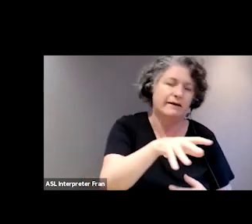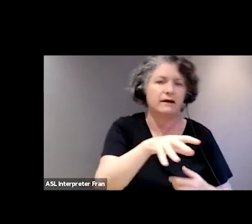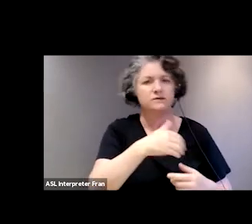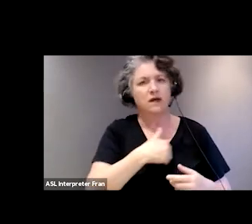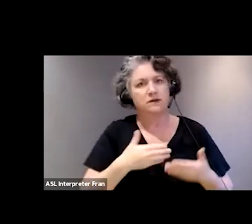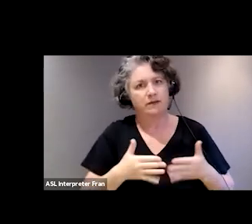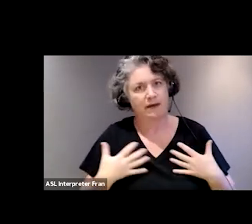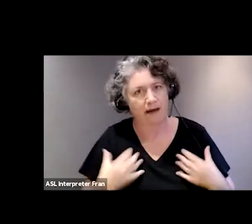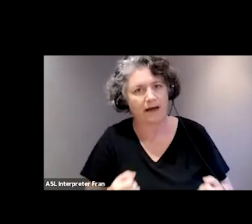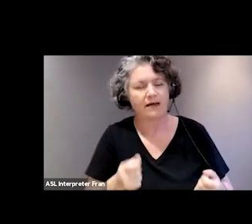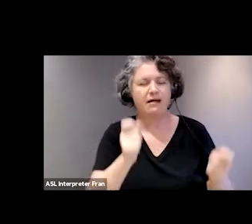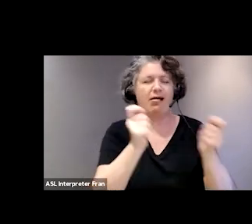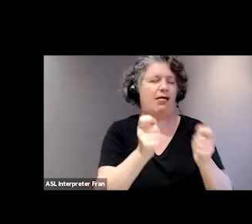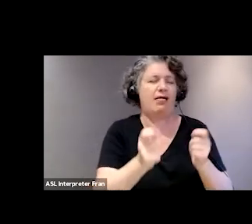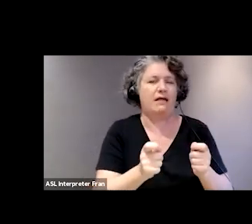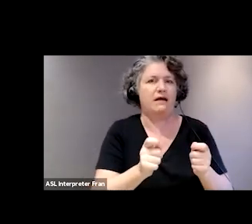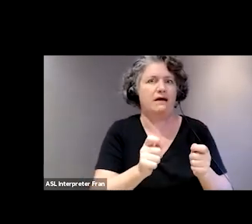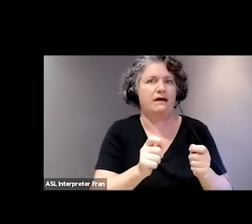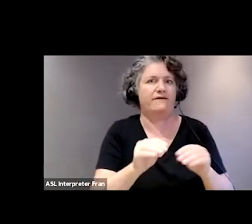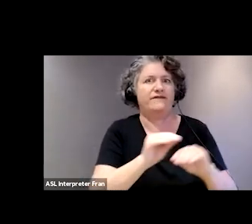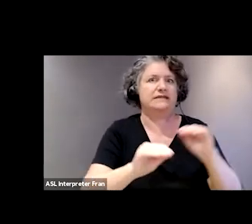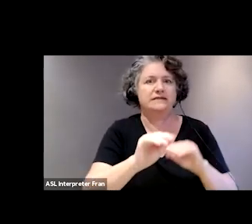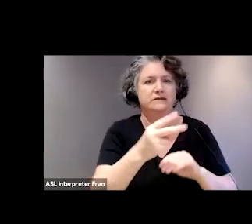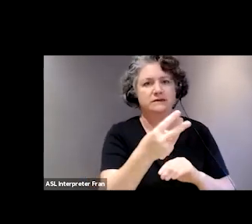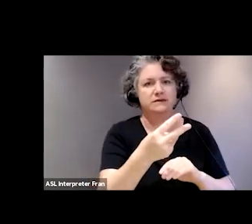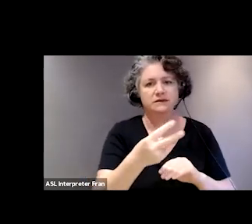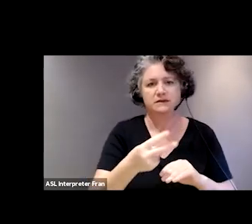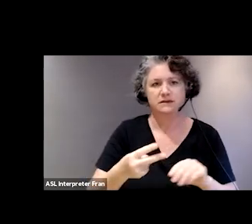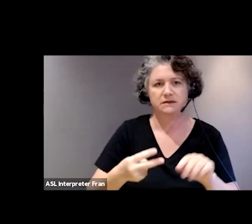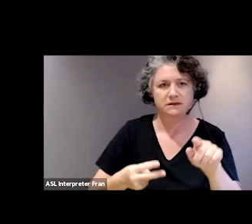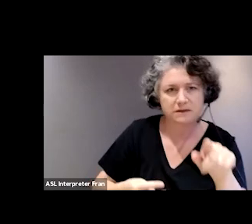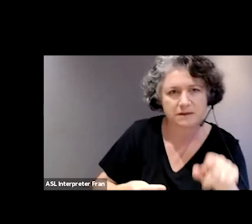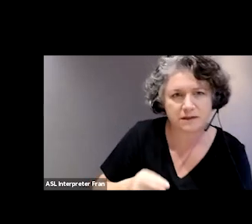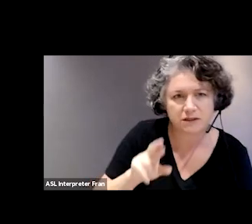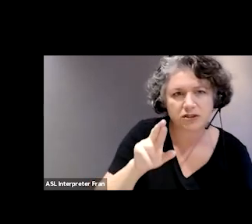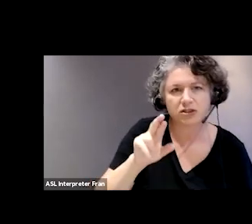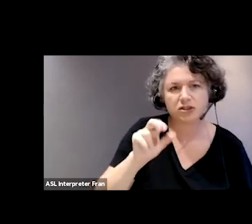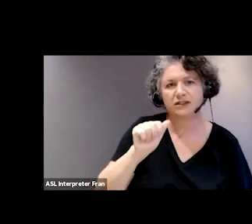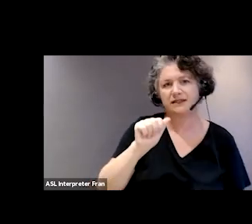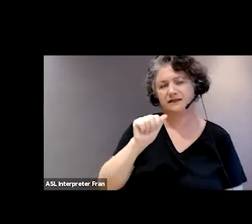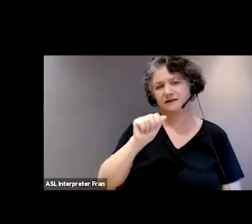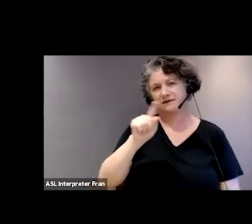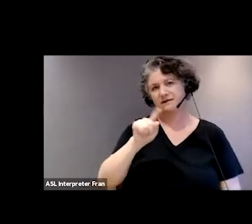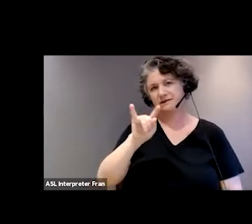quickly as possible. There really